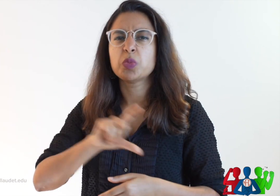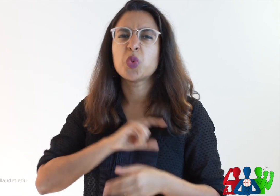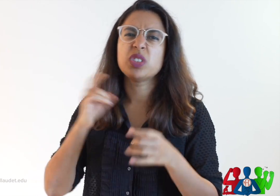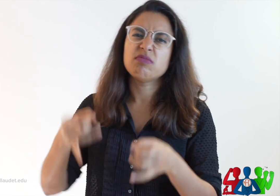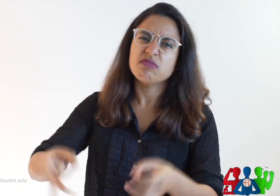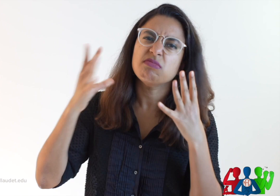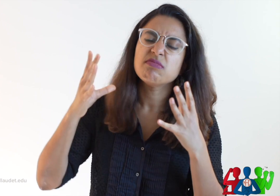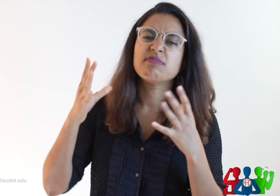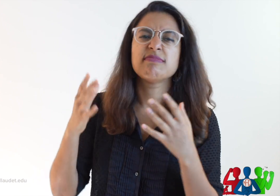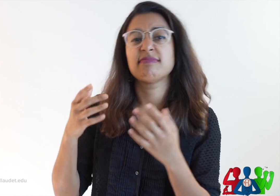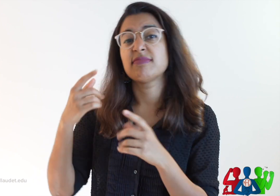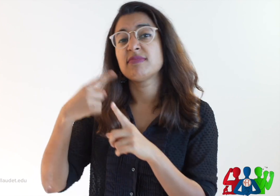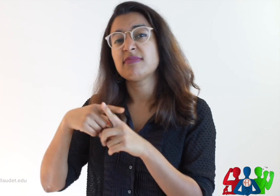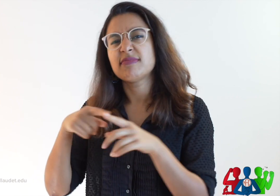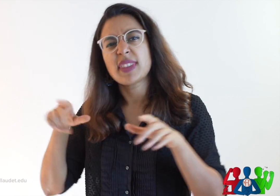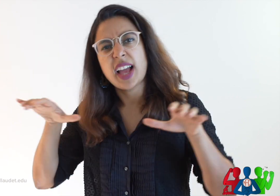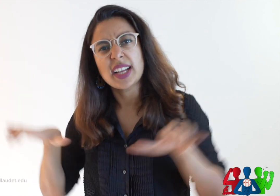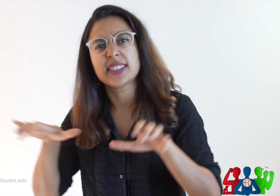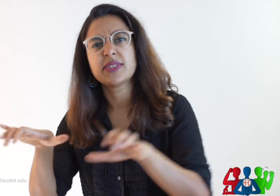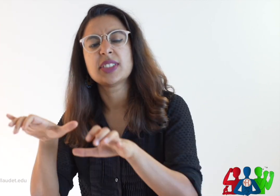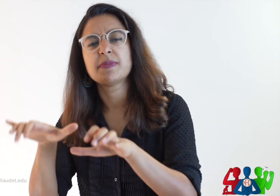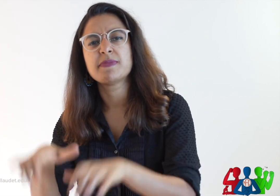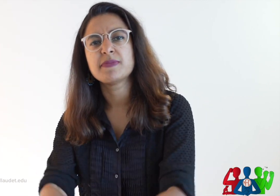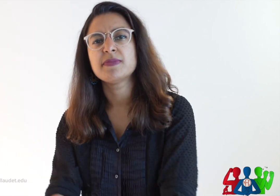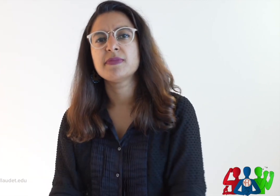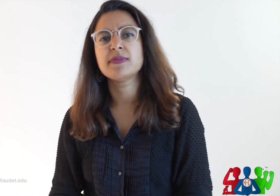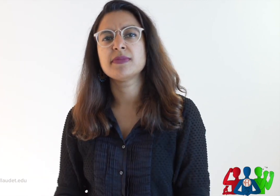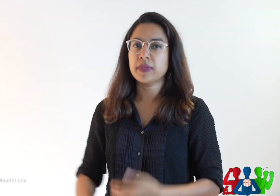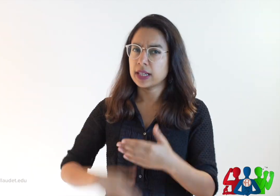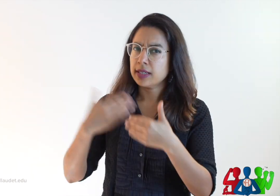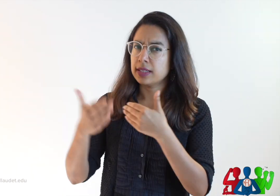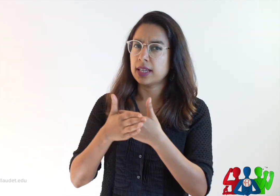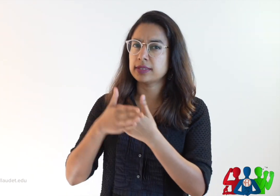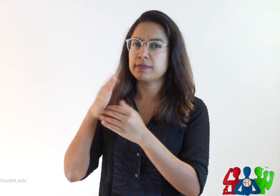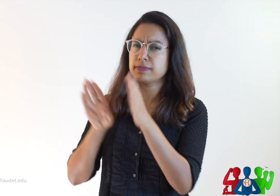and the story focuses on police brutality and action.